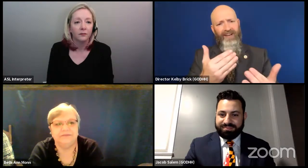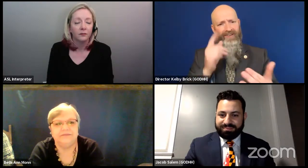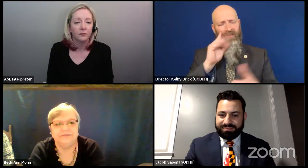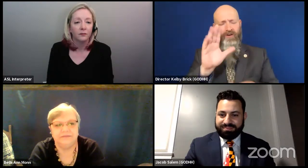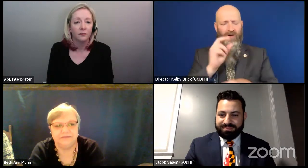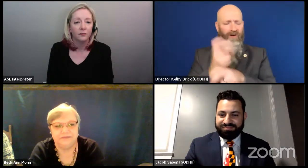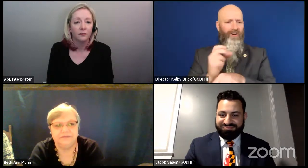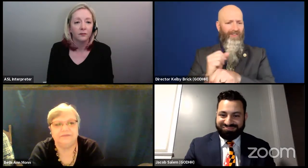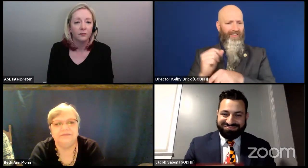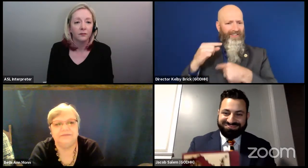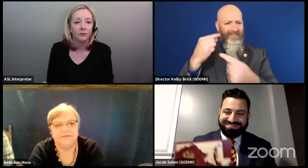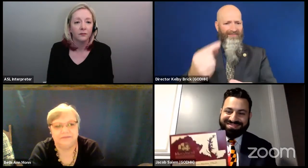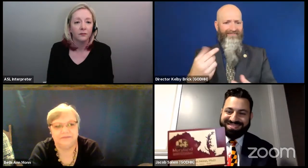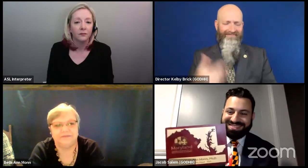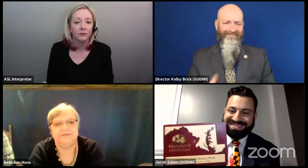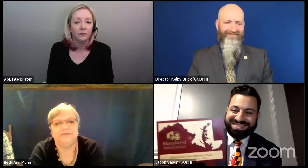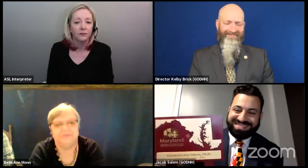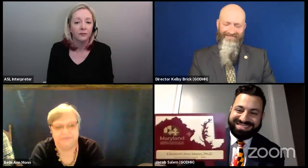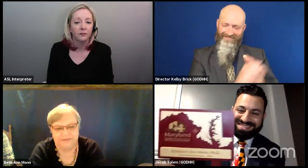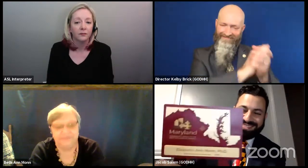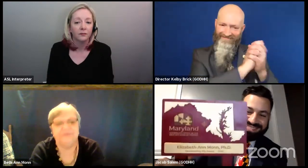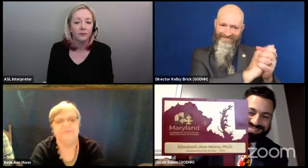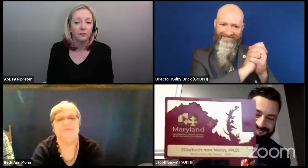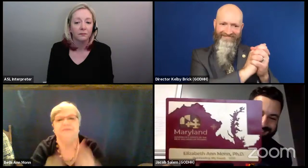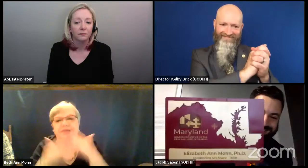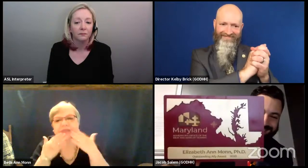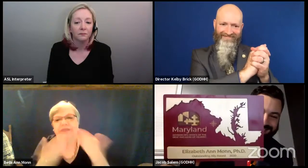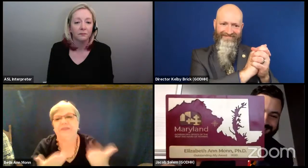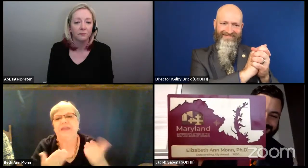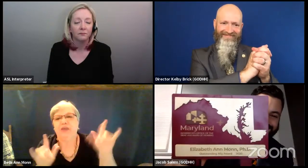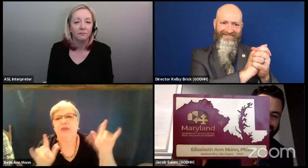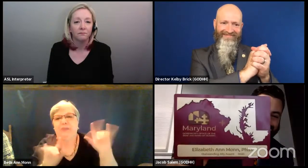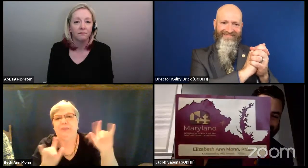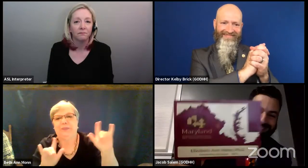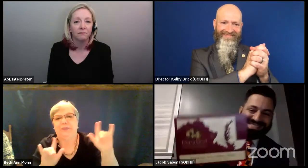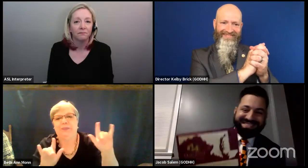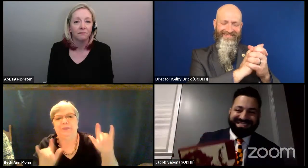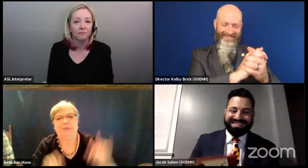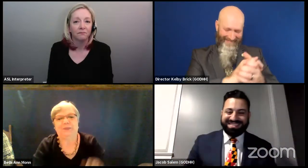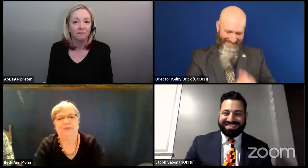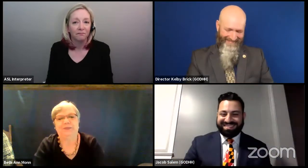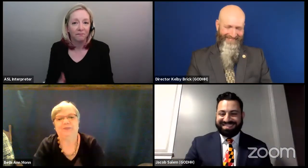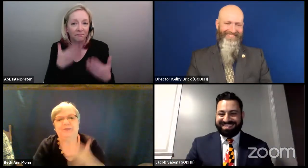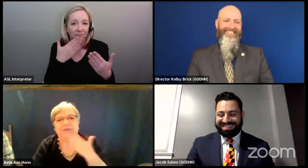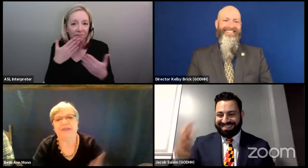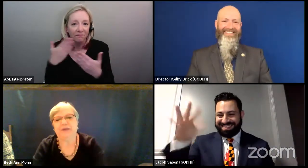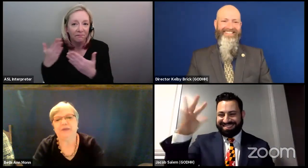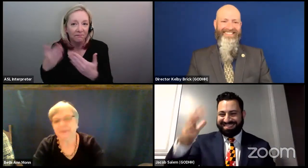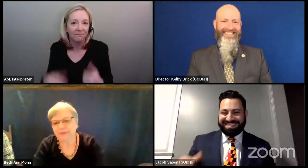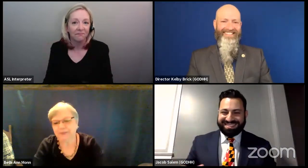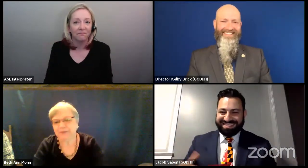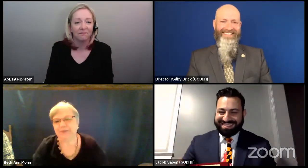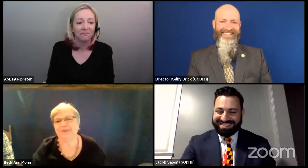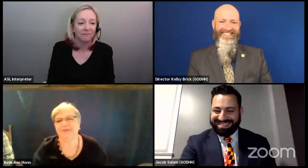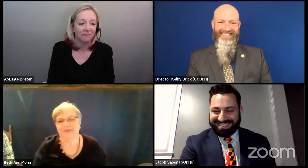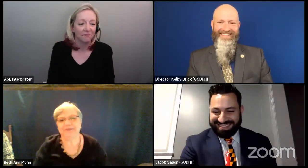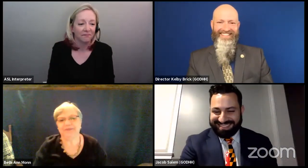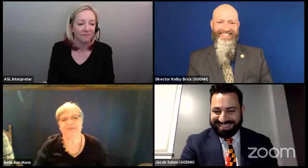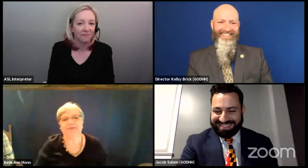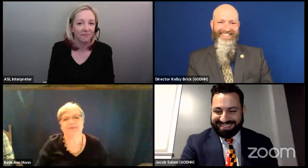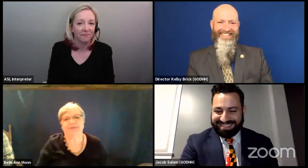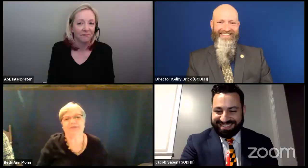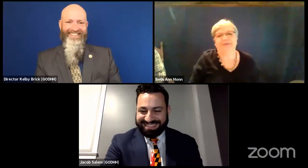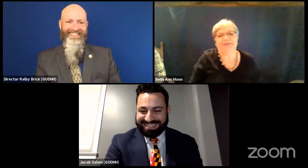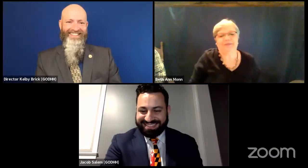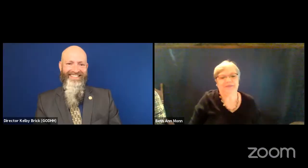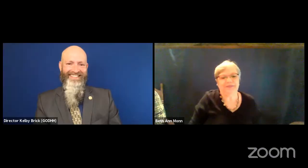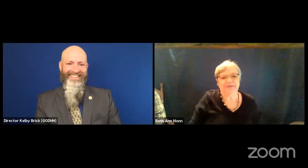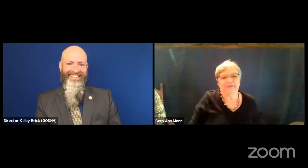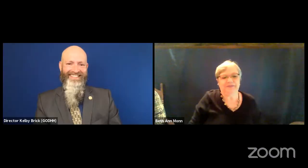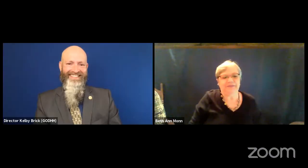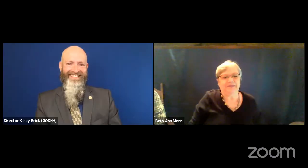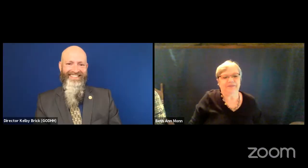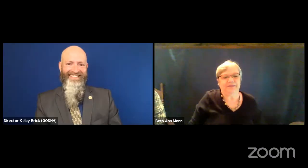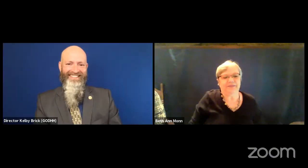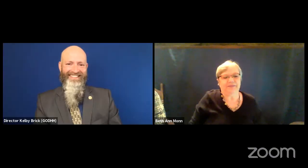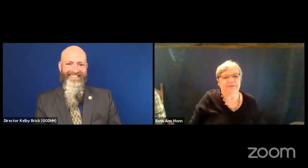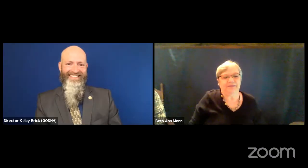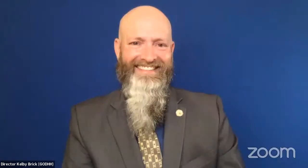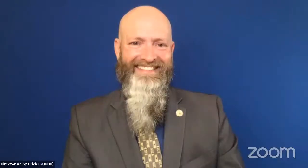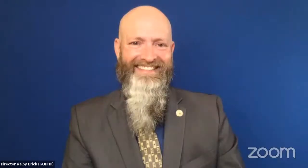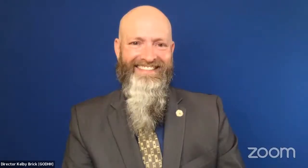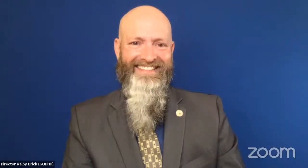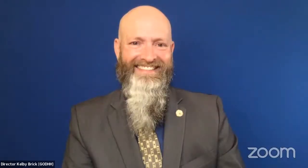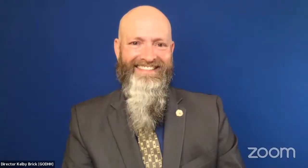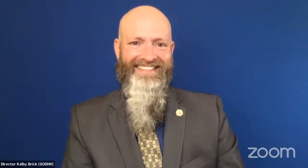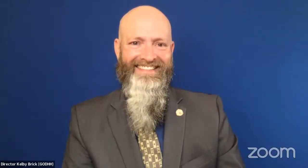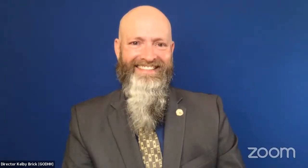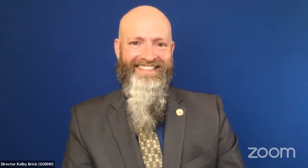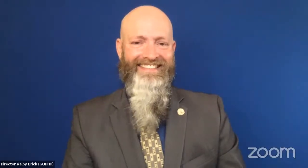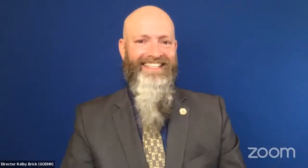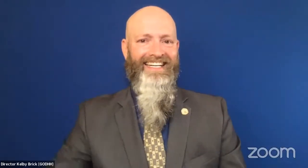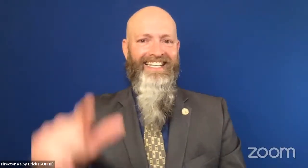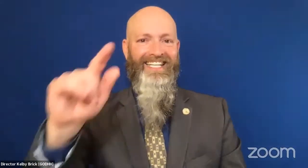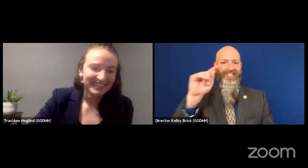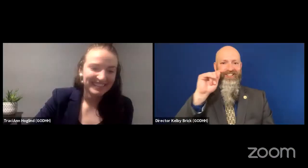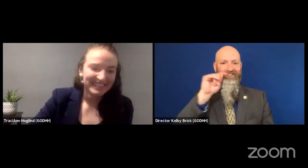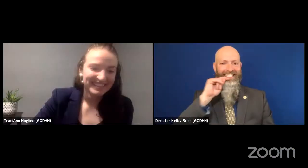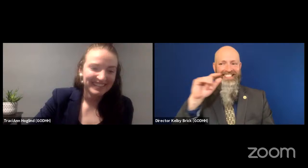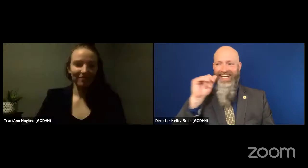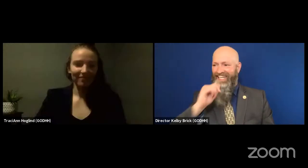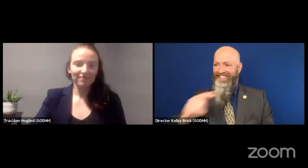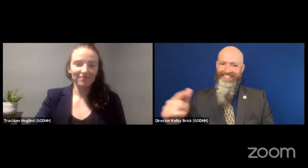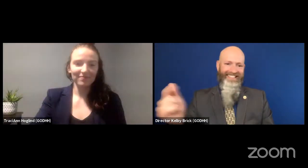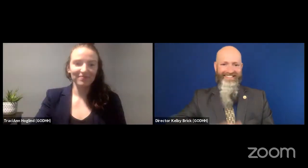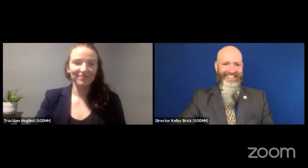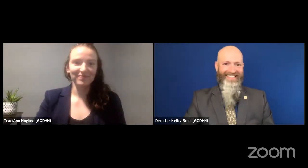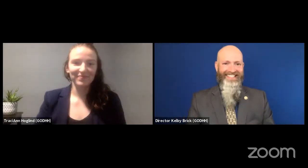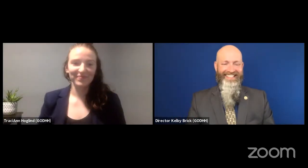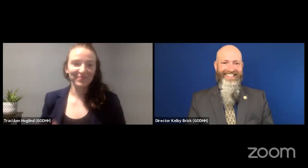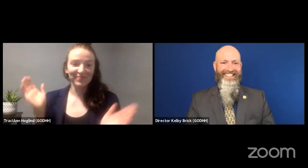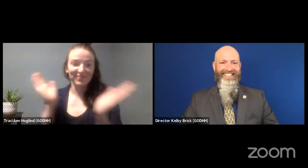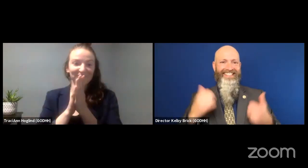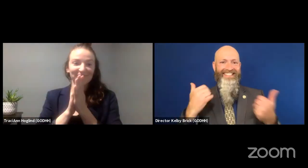that you have done. Thank you. Thank you, Dr. Monn. Congratulations. TraciAnn, you're